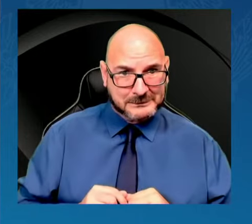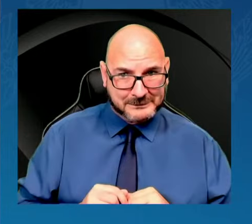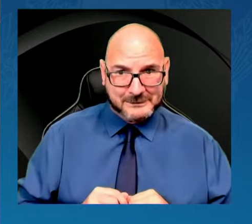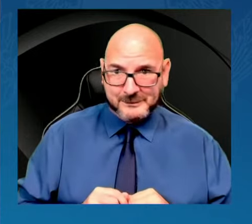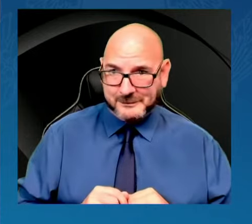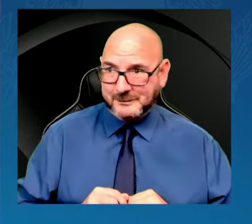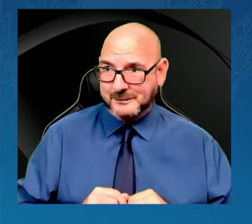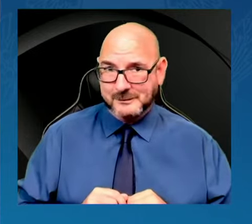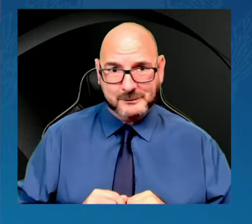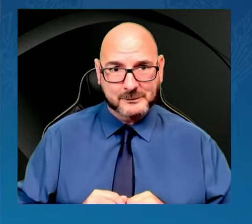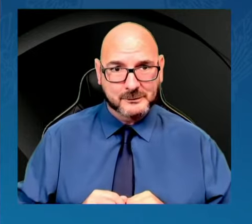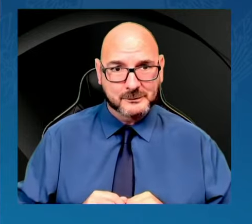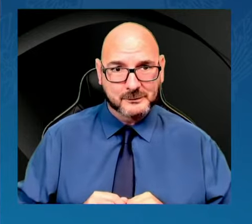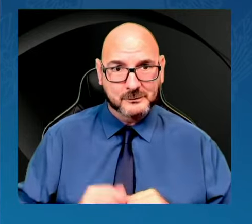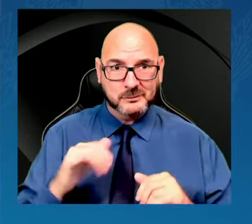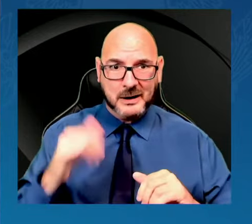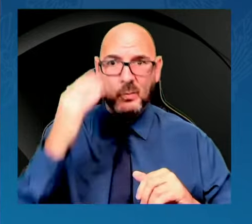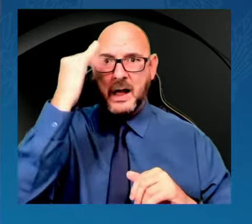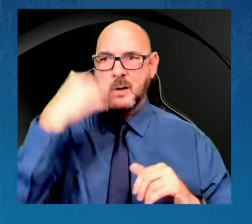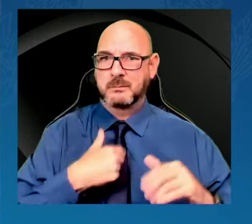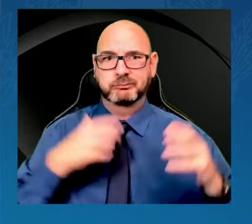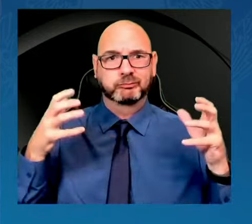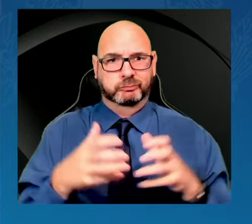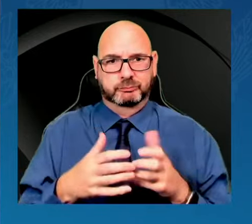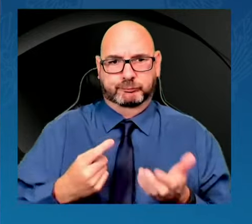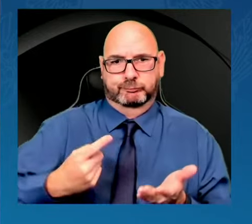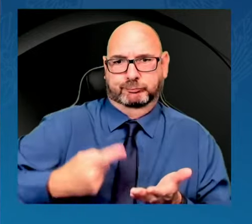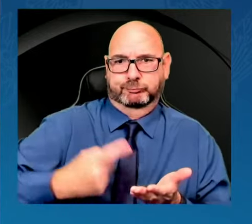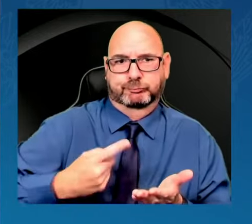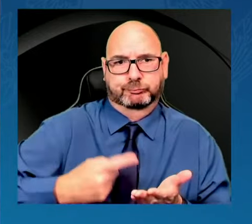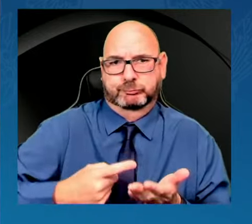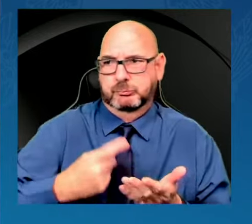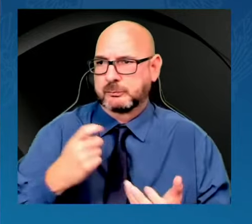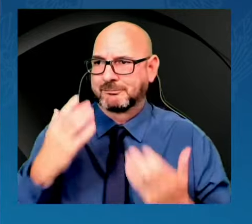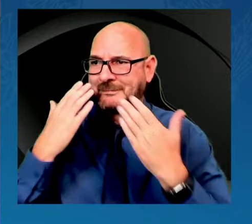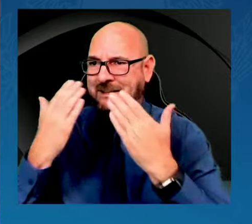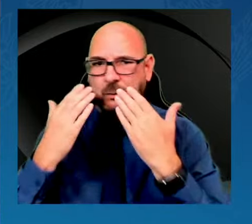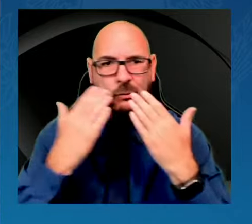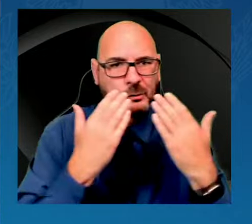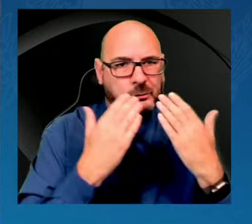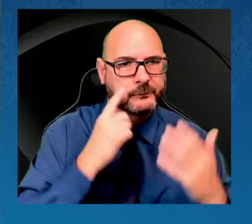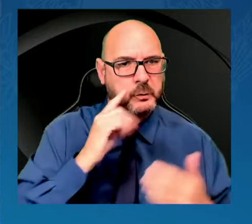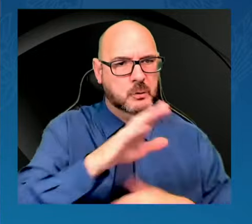for taking time out of your day to be with us and for being engaged citizens fighting for a brighter future.